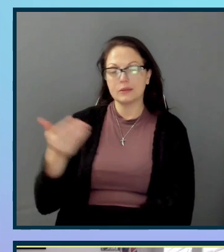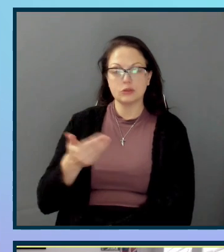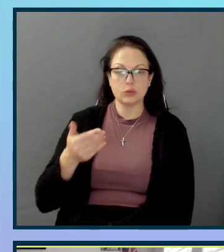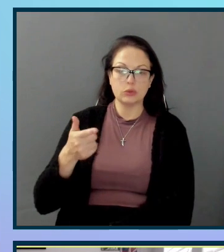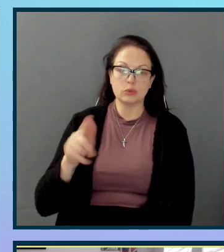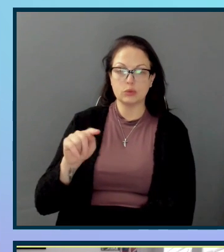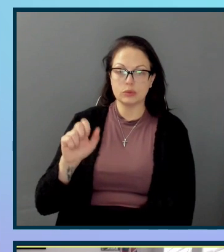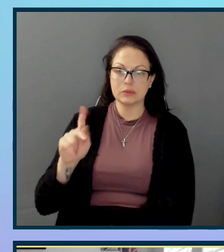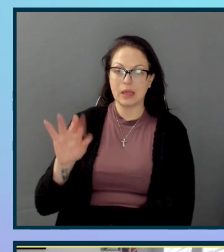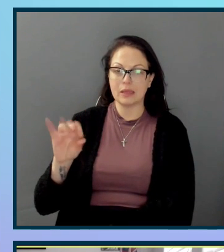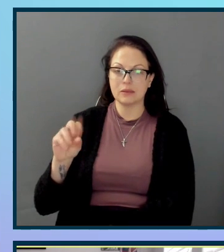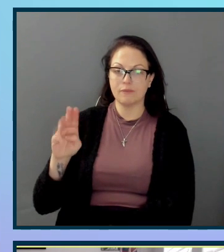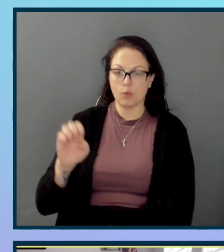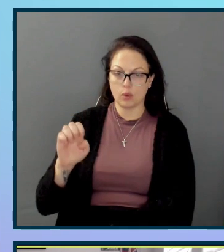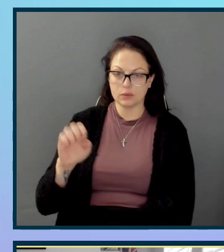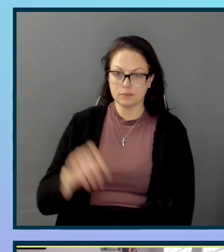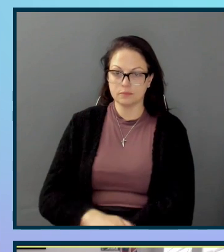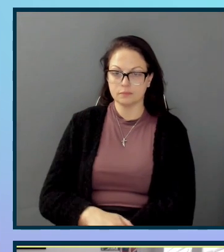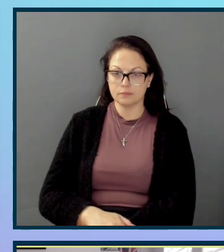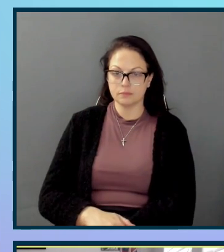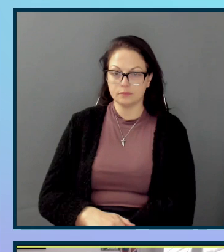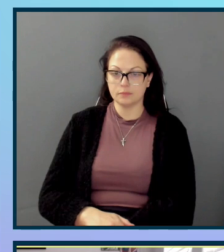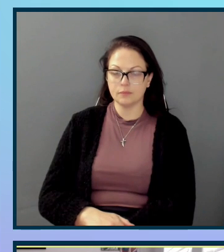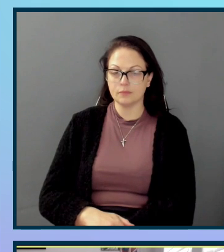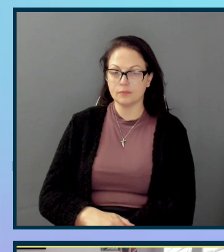and then moving into the document we're going to be talking through.